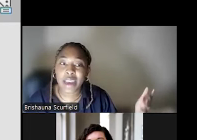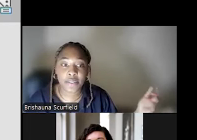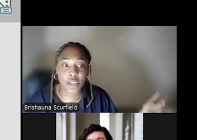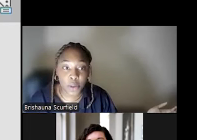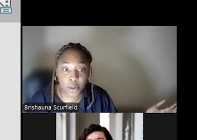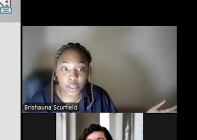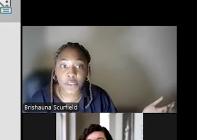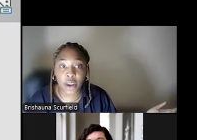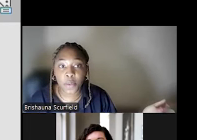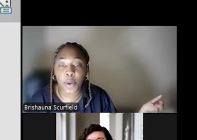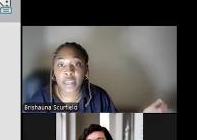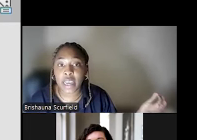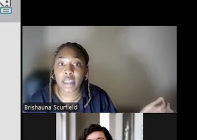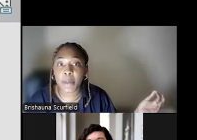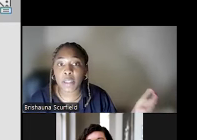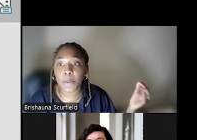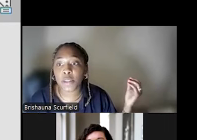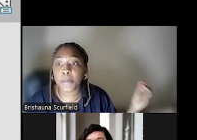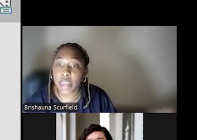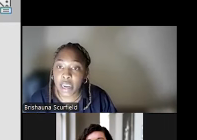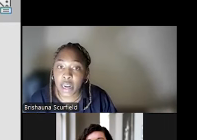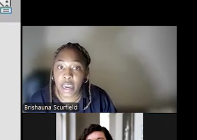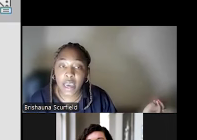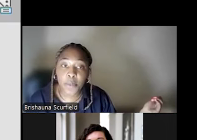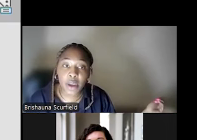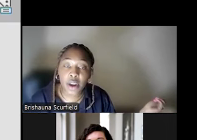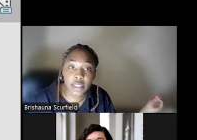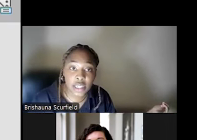kind of difficult to figure out what exactly am I supposed to put here. And we are going to touch